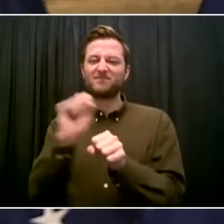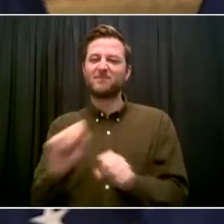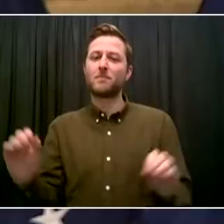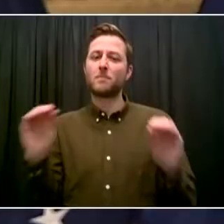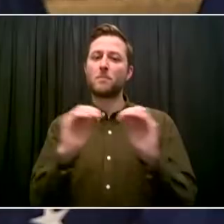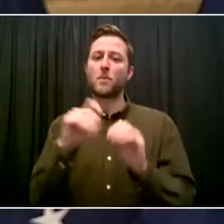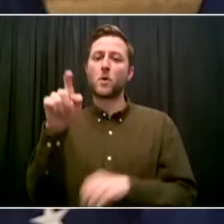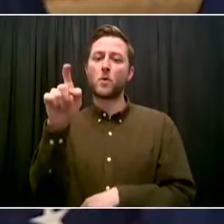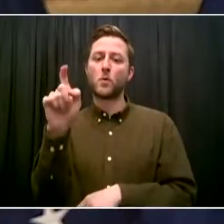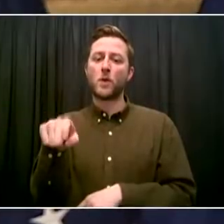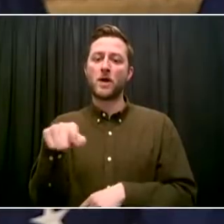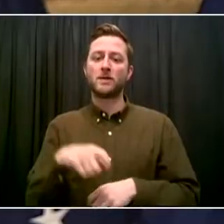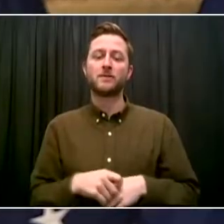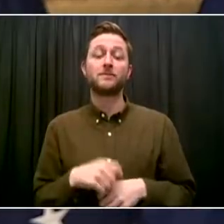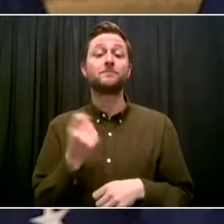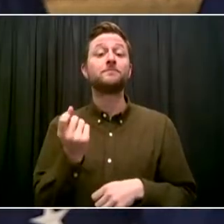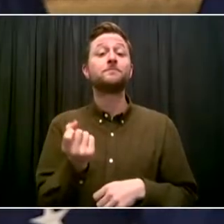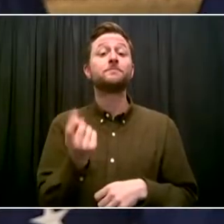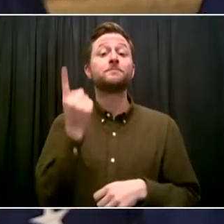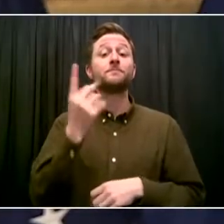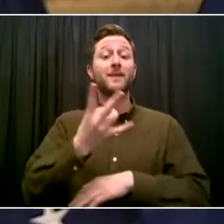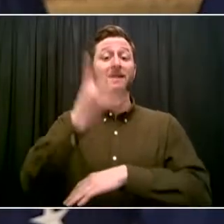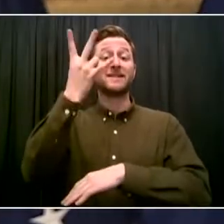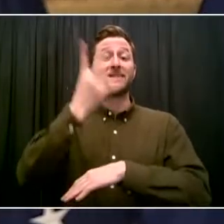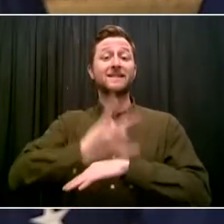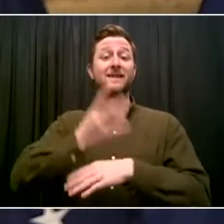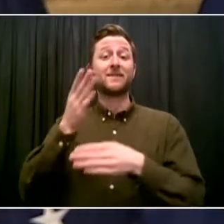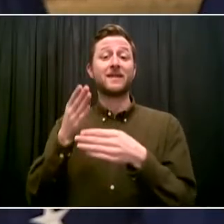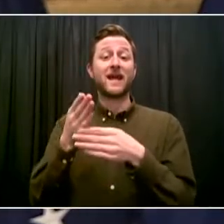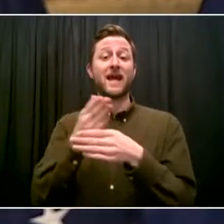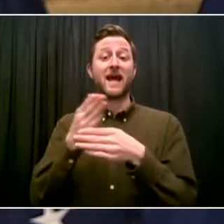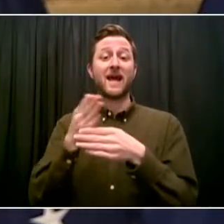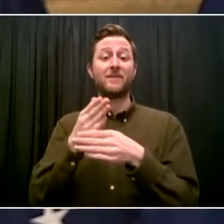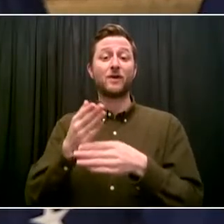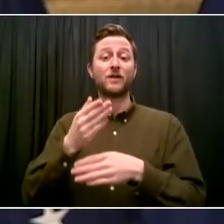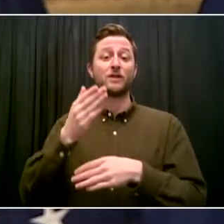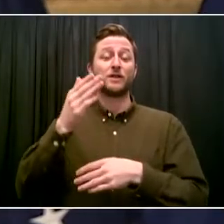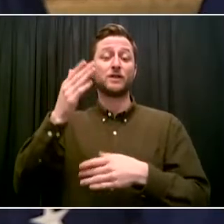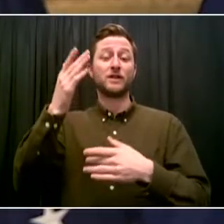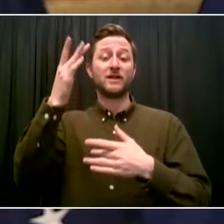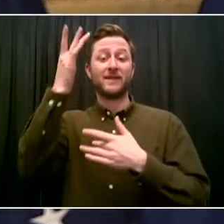SUMMIT THOGUH WE STILL HAVE MORE WORK TO DO TO REACH THE